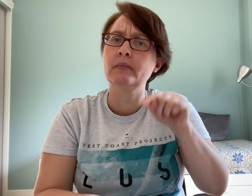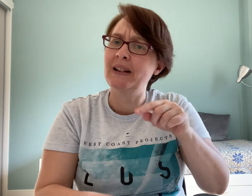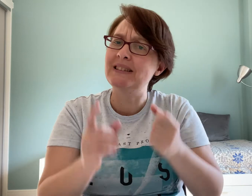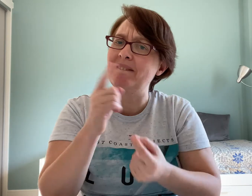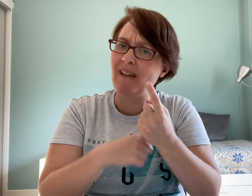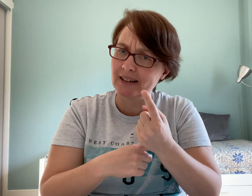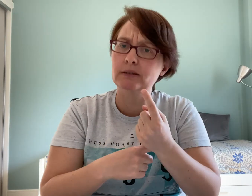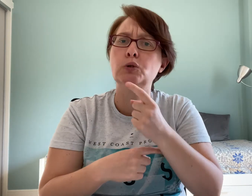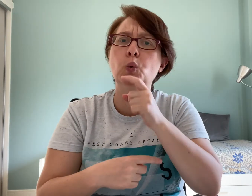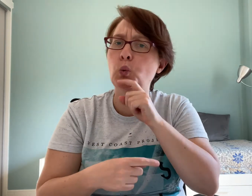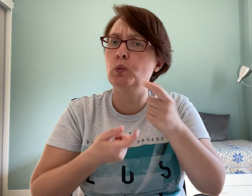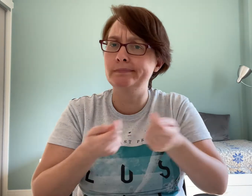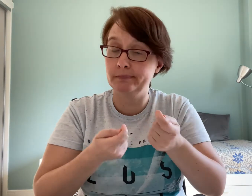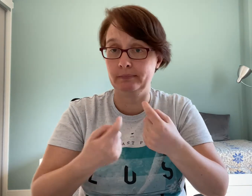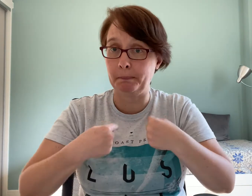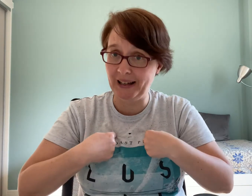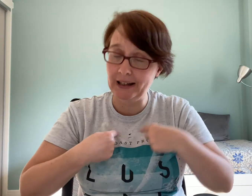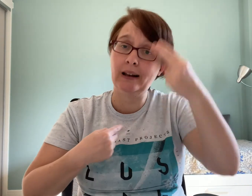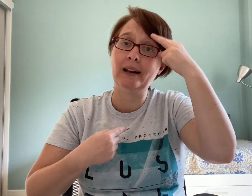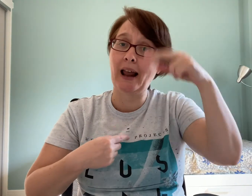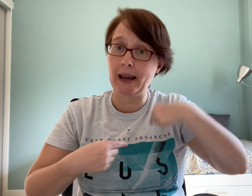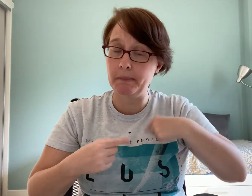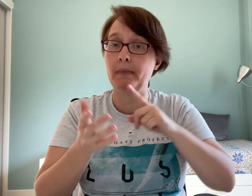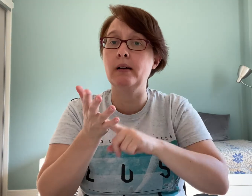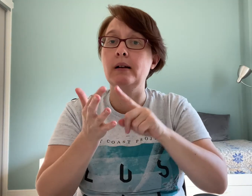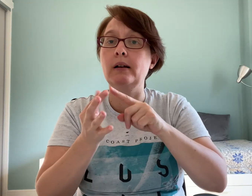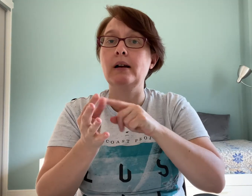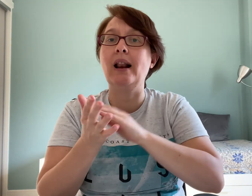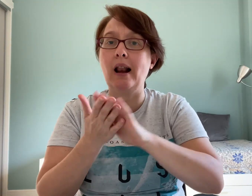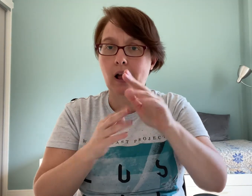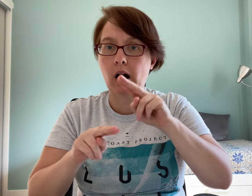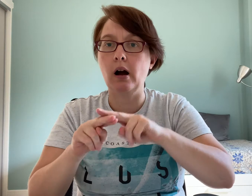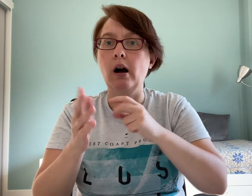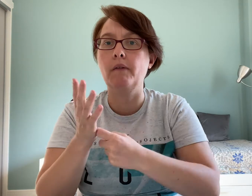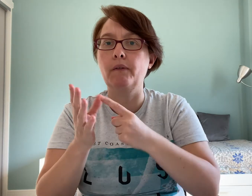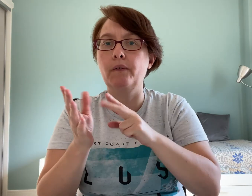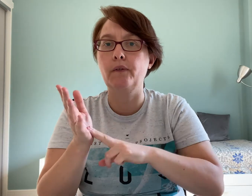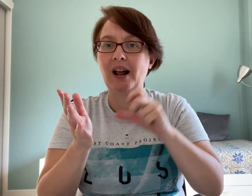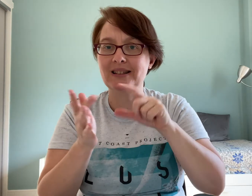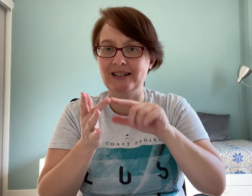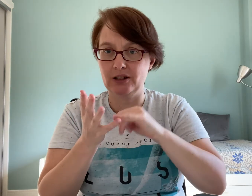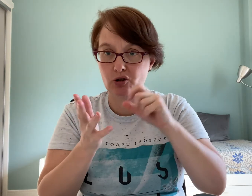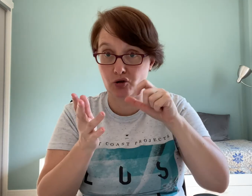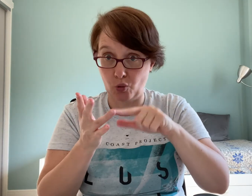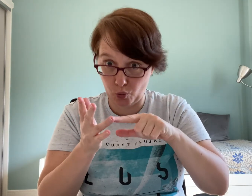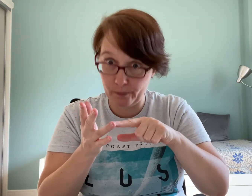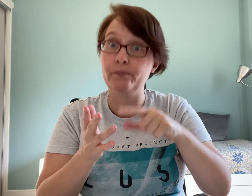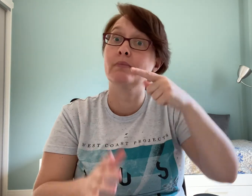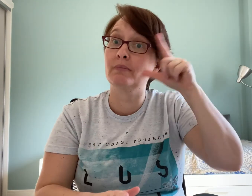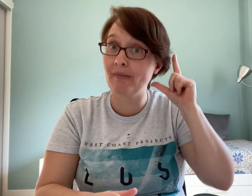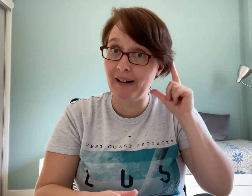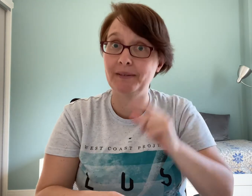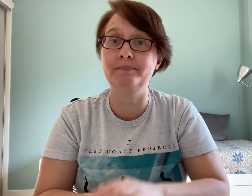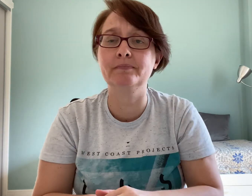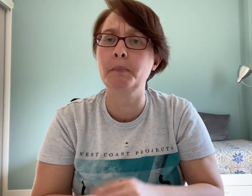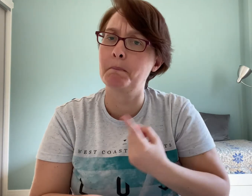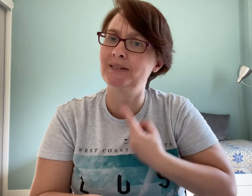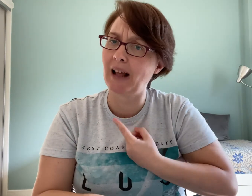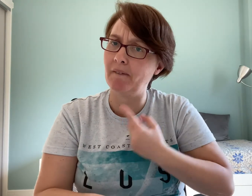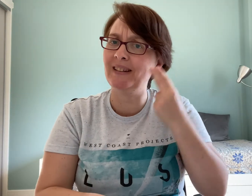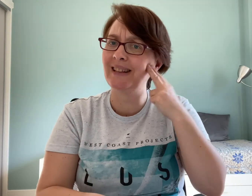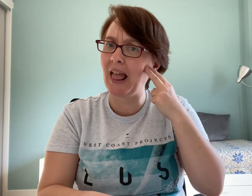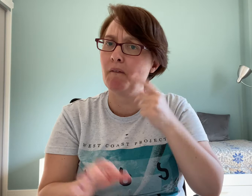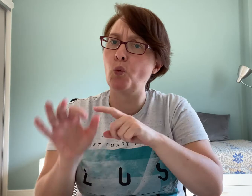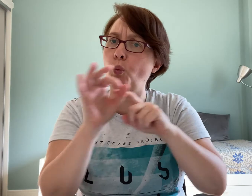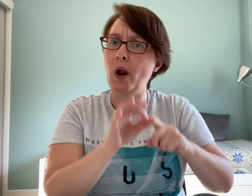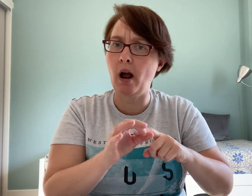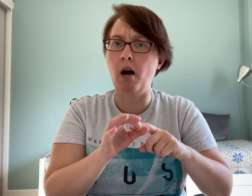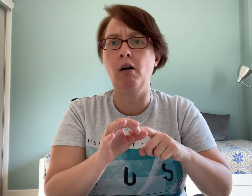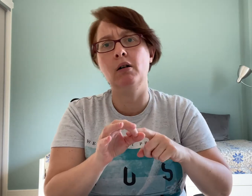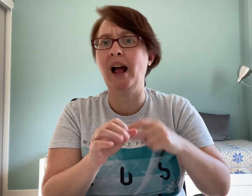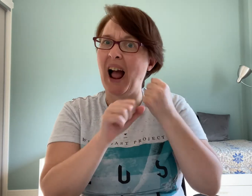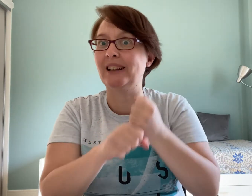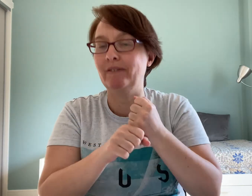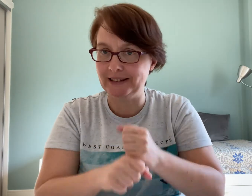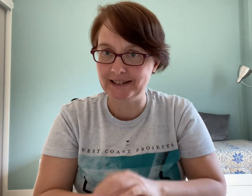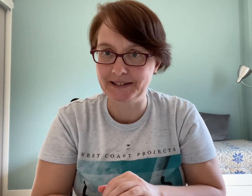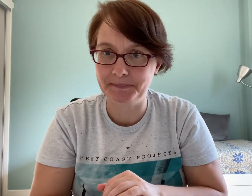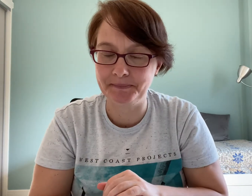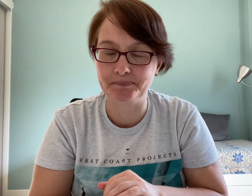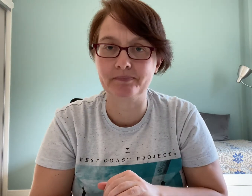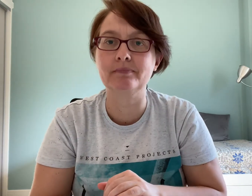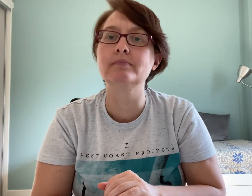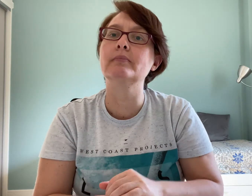This event will be facilitated by myself Leah Francisco. I am a Deaf Queer Activist.